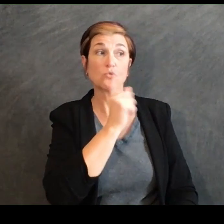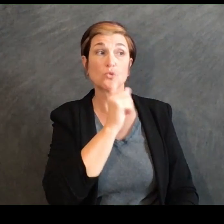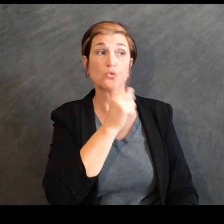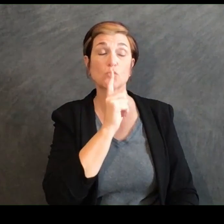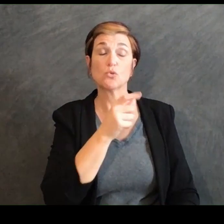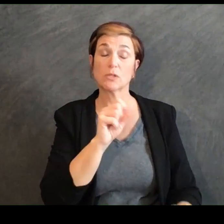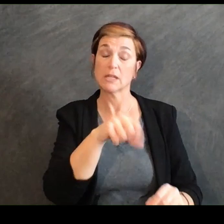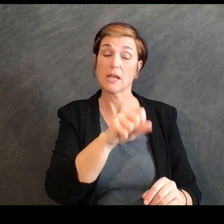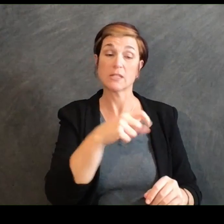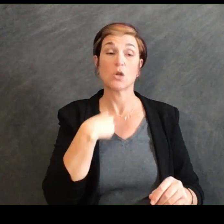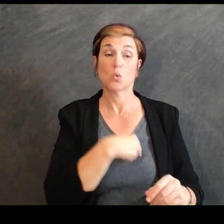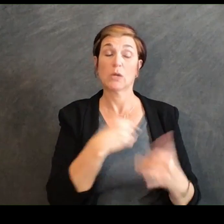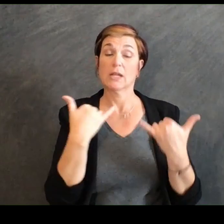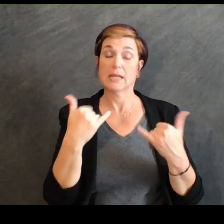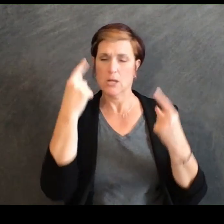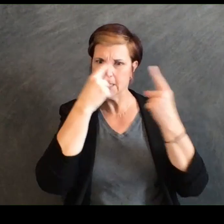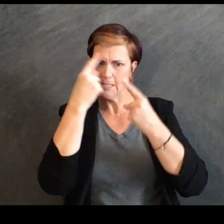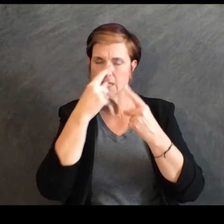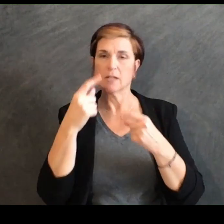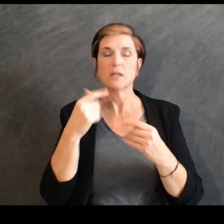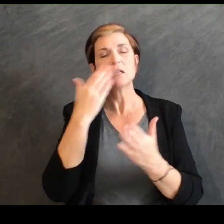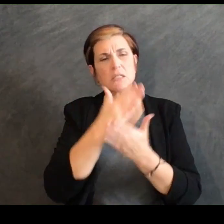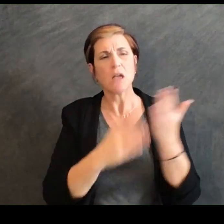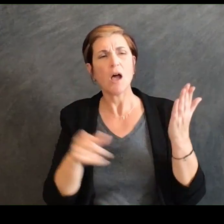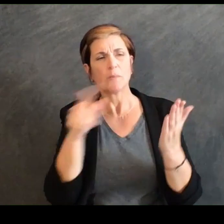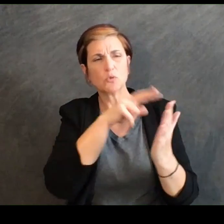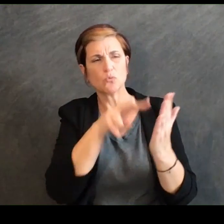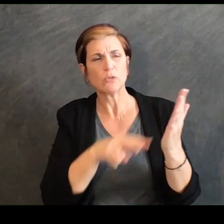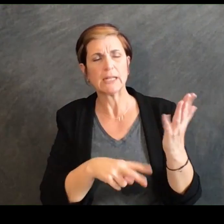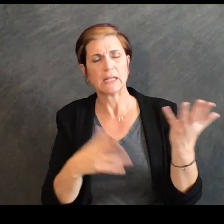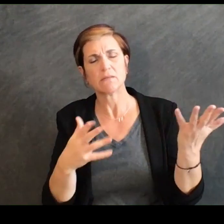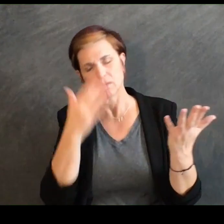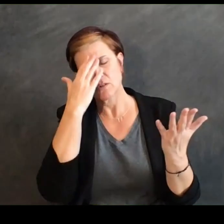they've been written about very widely but we're gonna be releasing a paper in